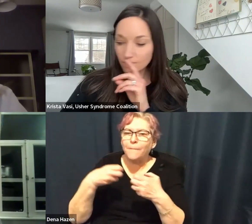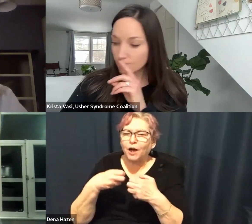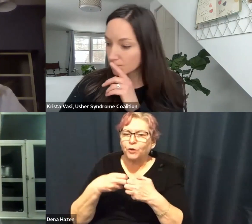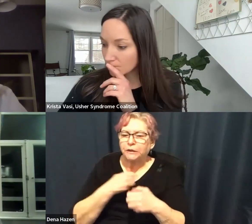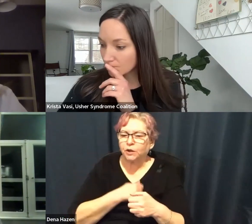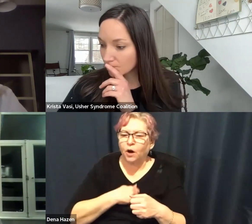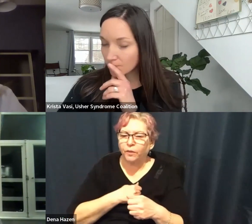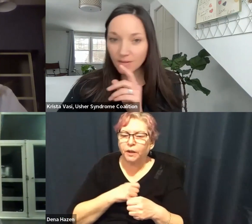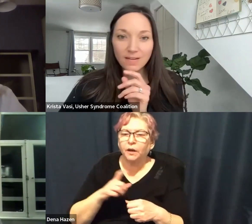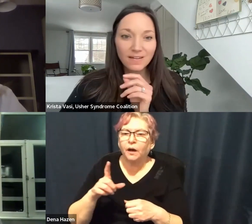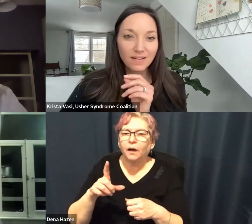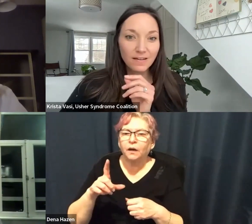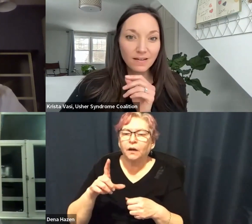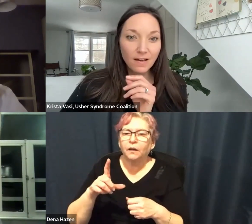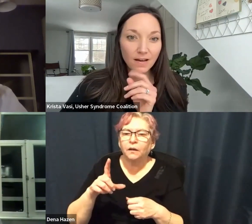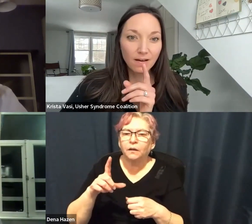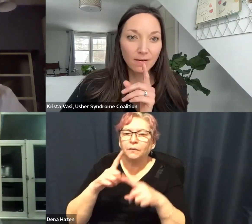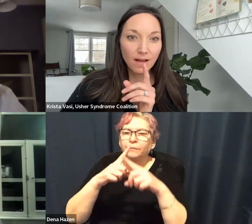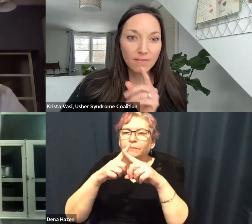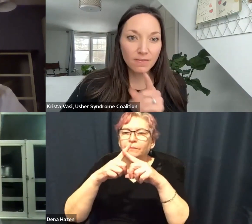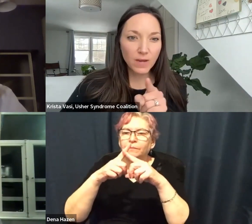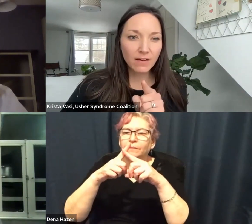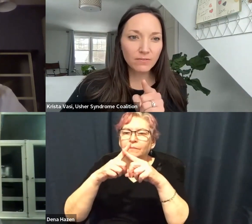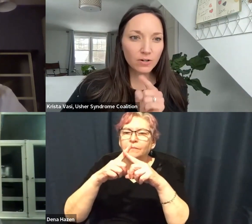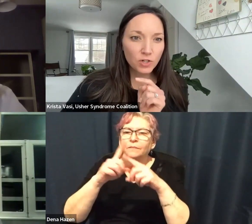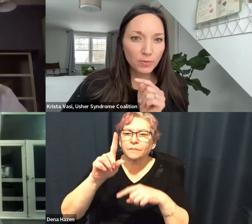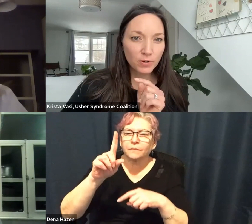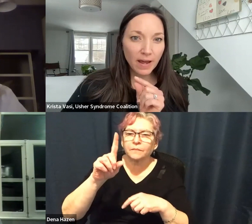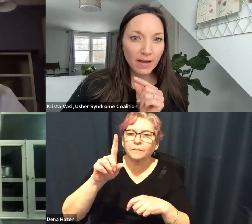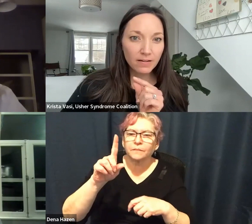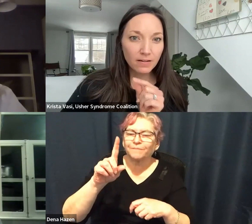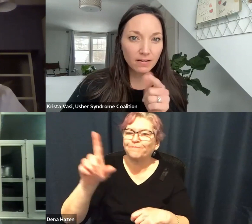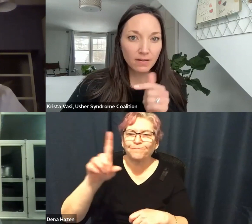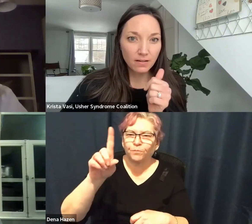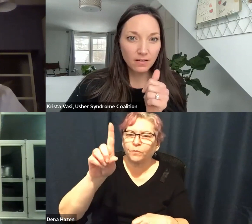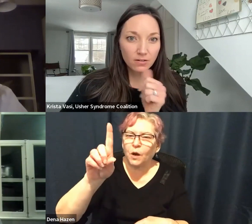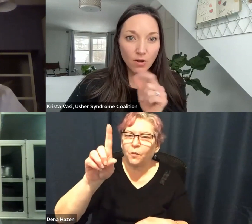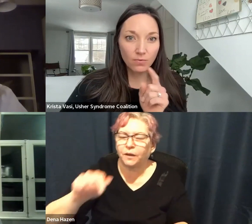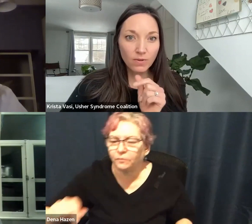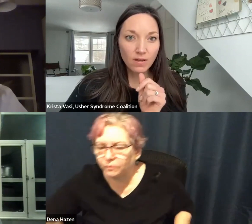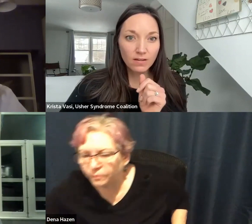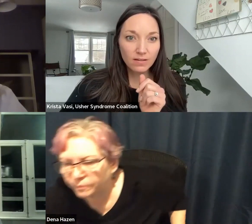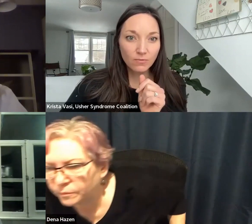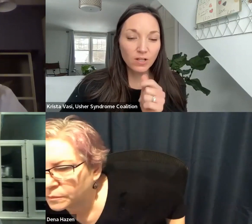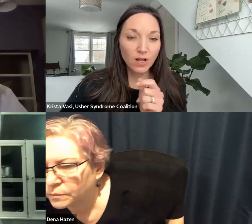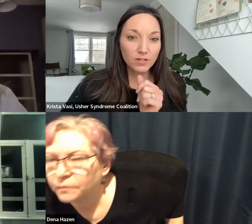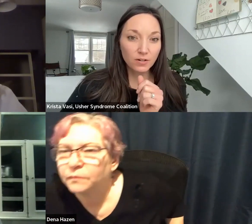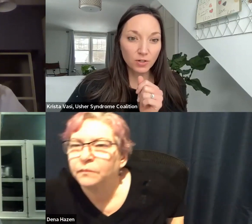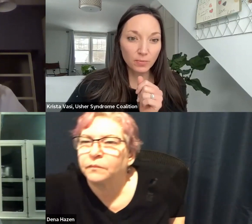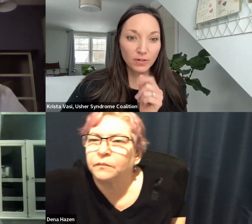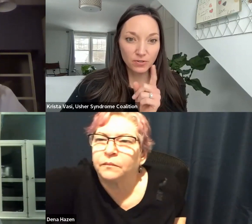Oh, Krista, do you want to come in? Do we have our interpreter back? No. We lost our interpreter.